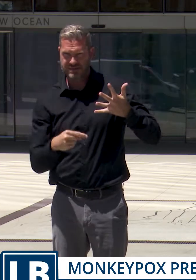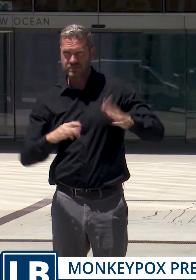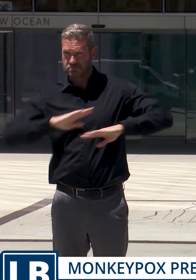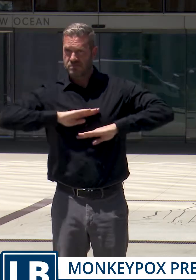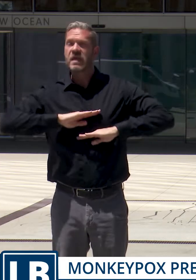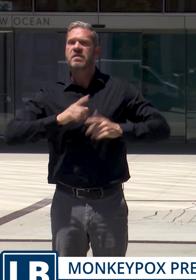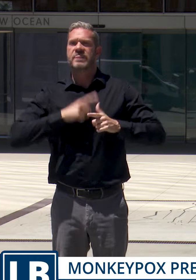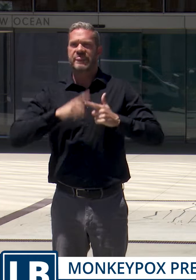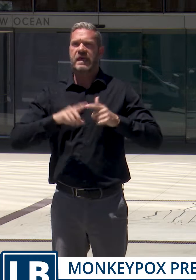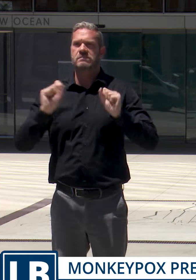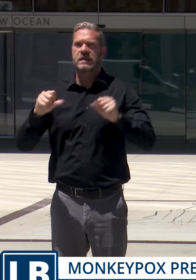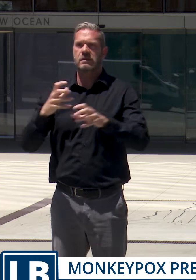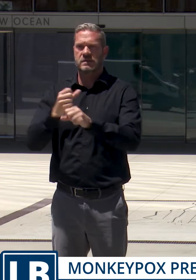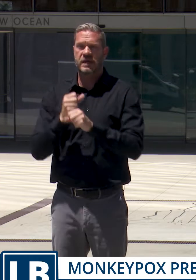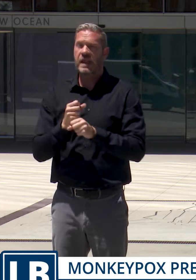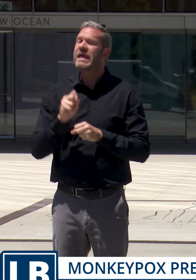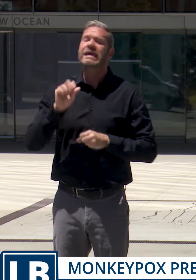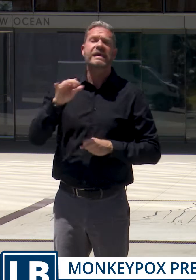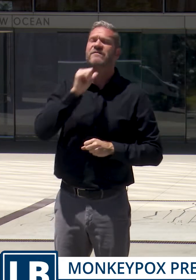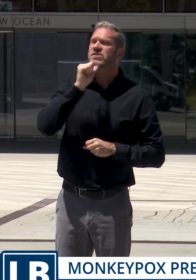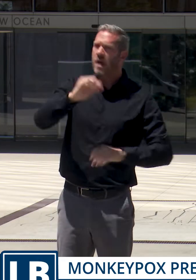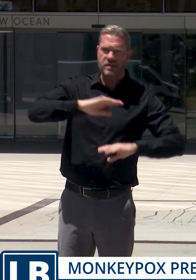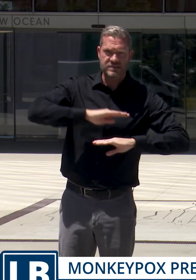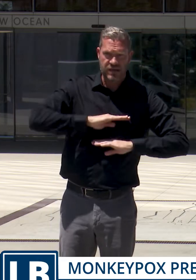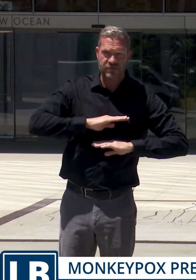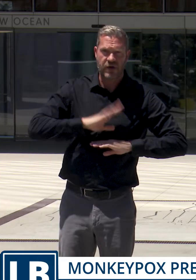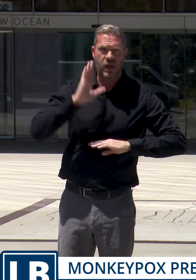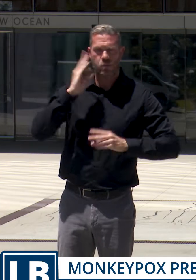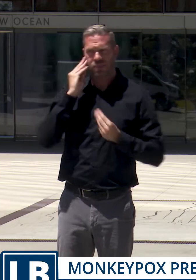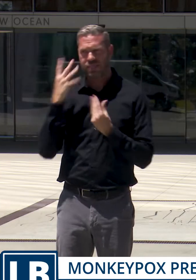you'll receive a message that will let you know once you're able to once the qualifications